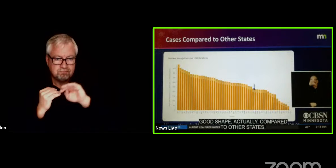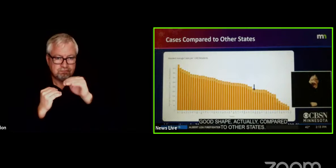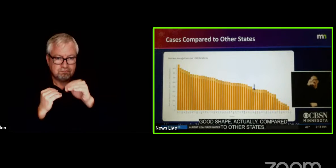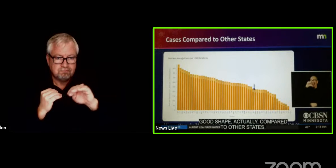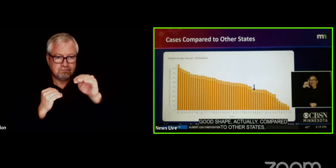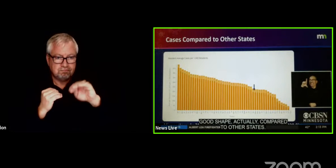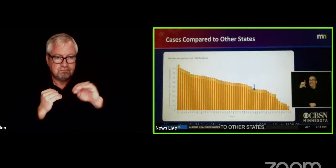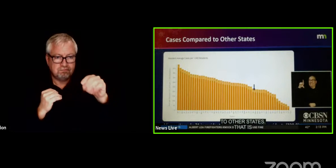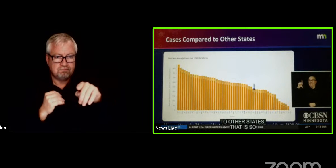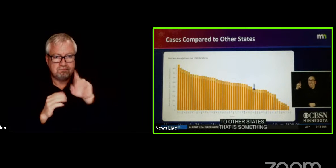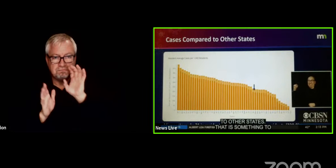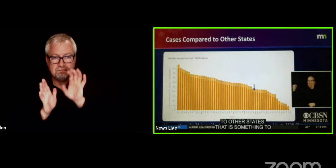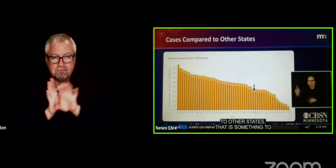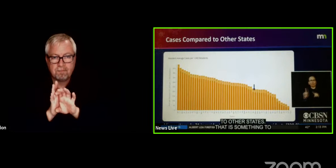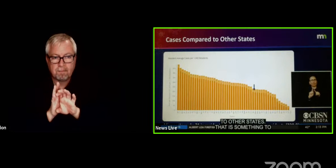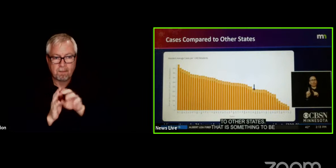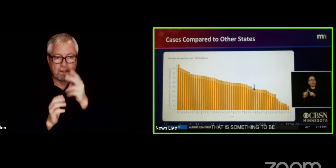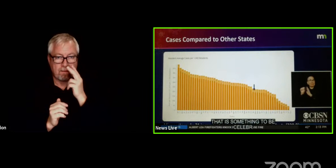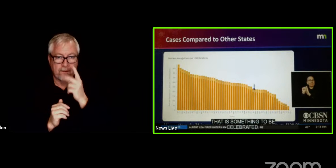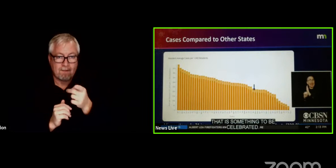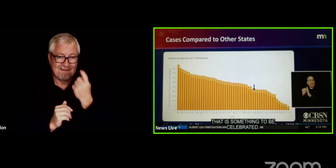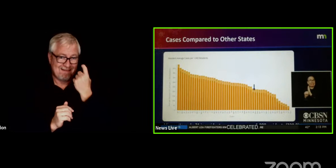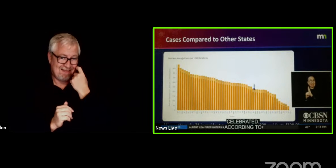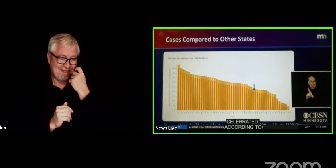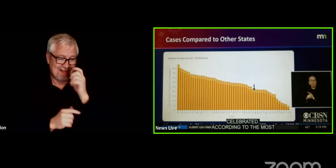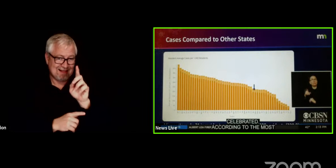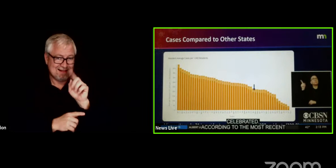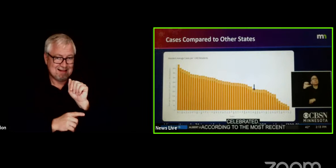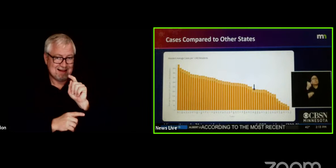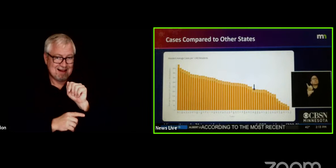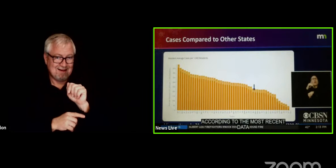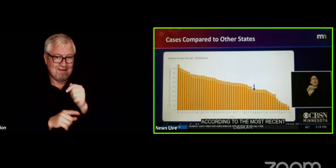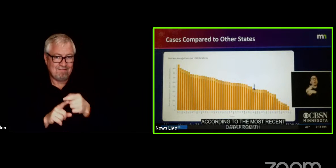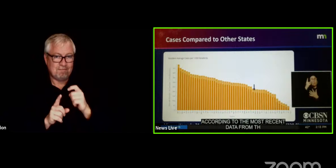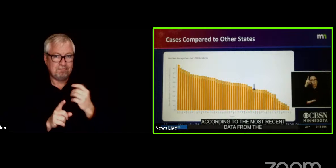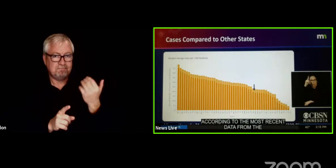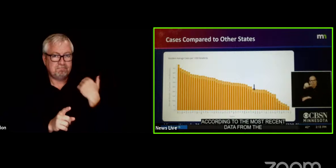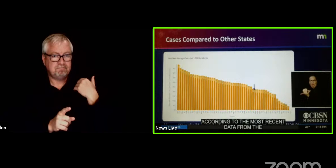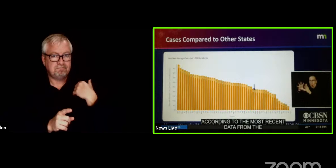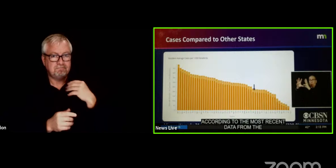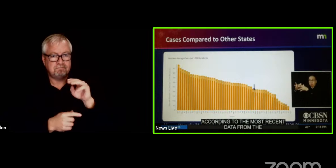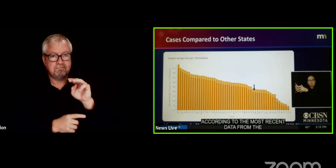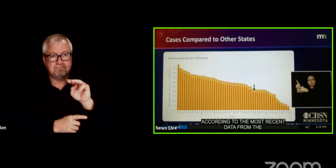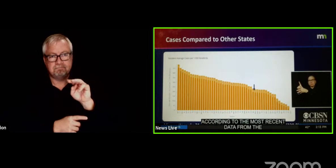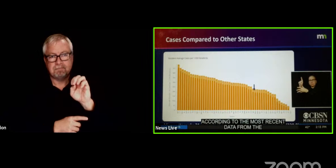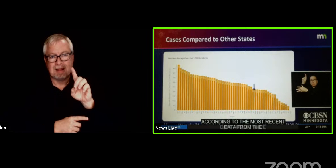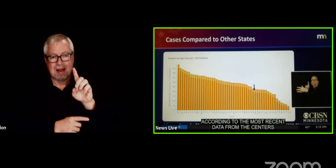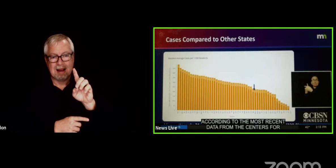FOR THE CENTERS OR MEDICARE AND MEDICAID, MINNESOTA RANKS 31st OUT OF THE 50 STATES IN AVERAGE